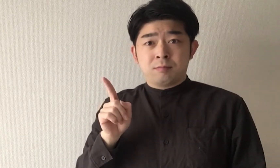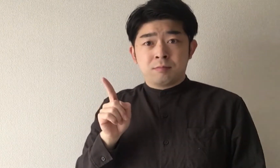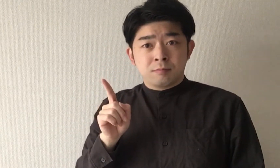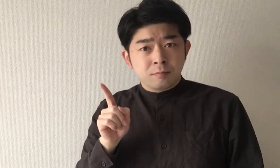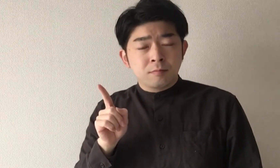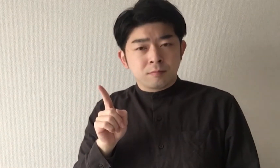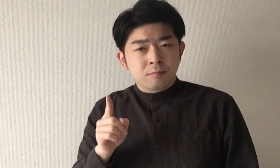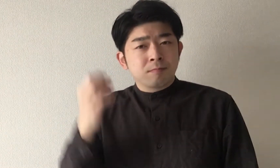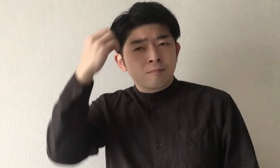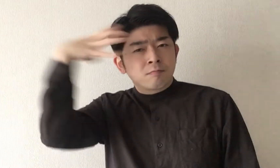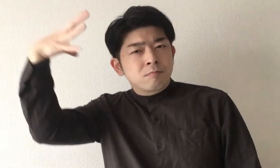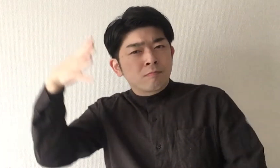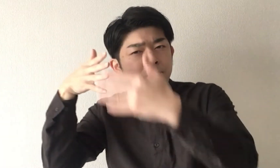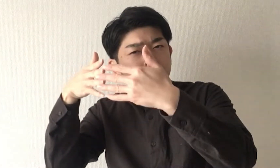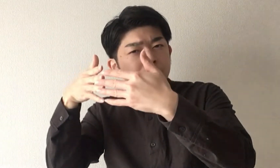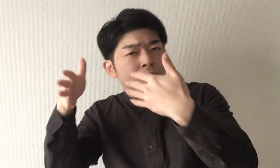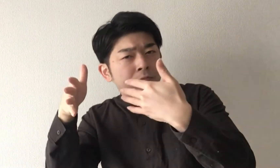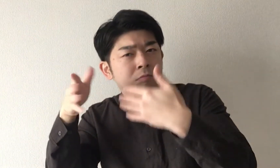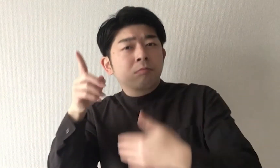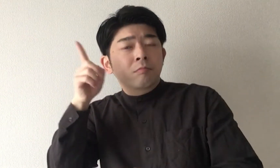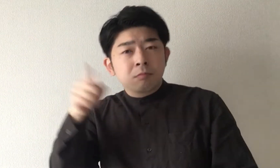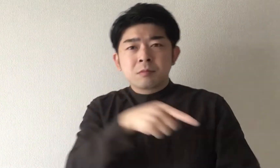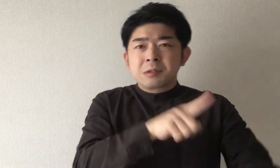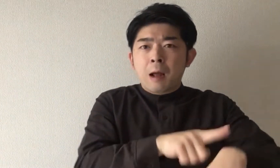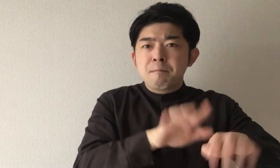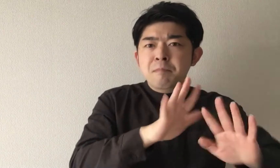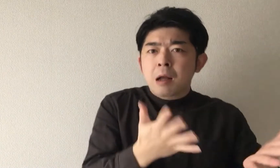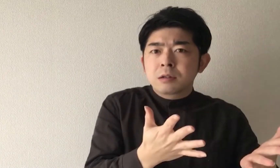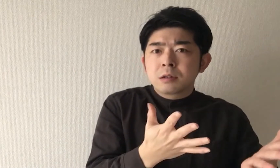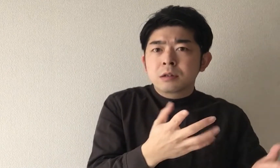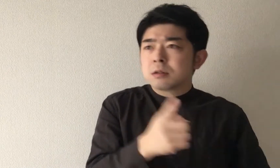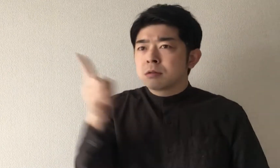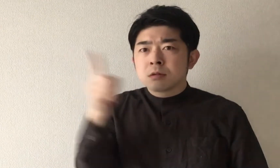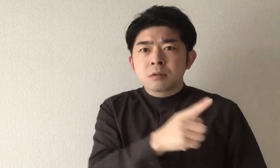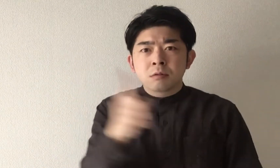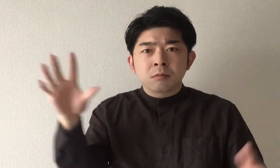The contradiction of concept and the non-existence of time...